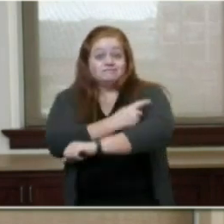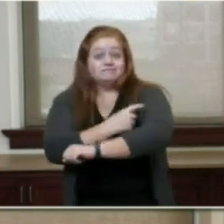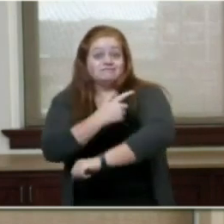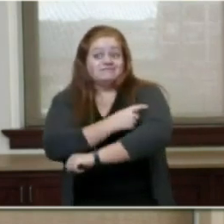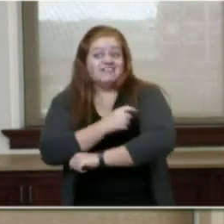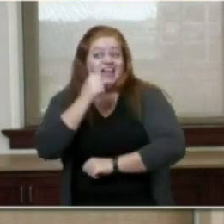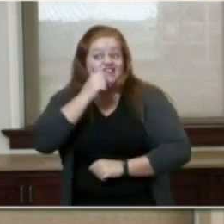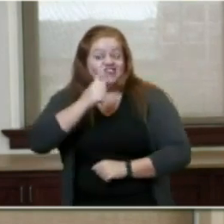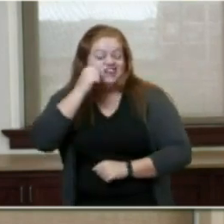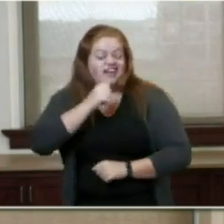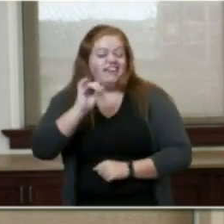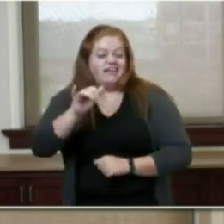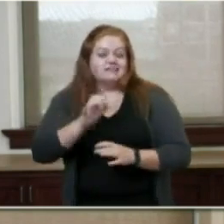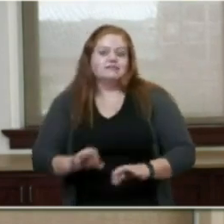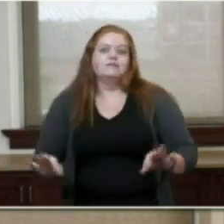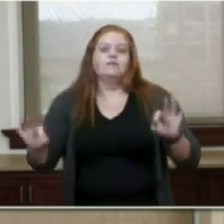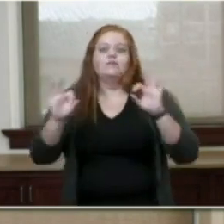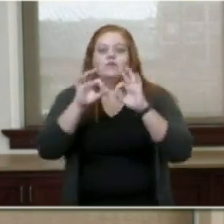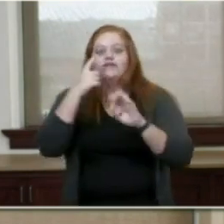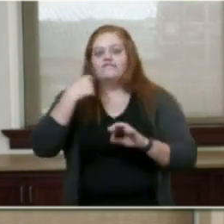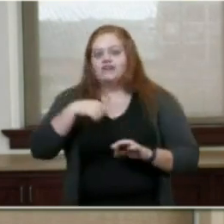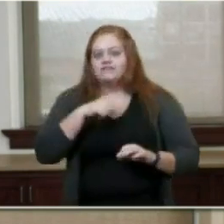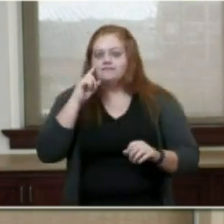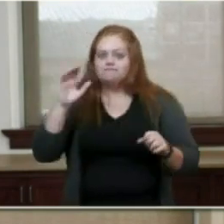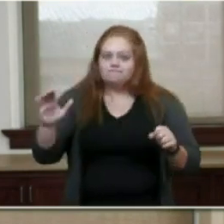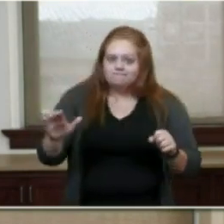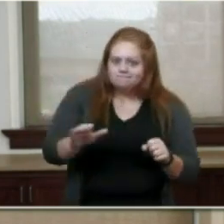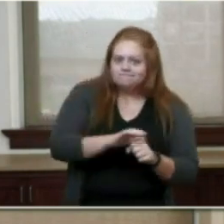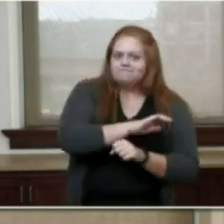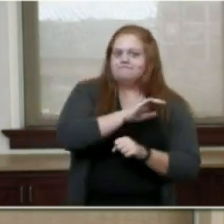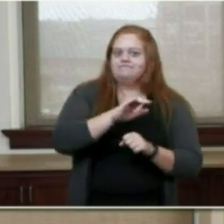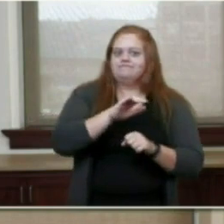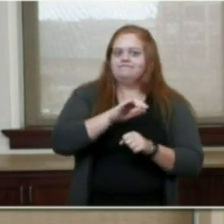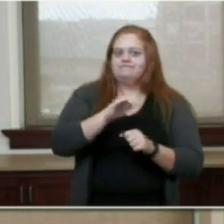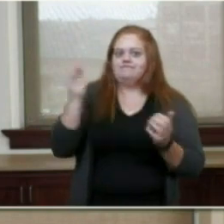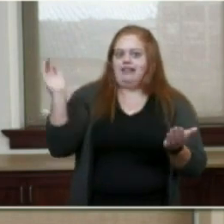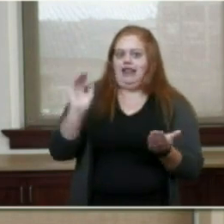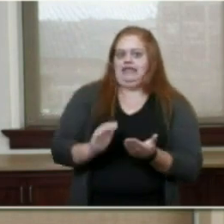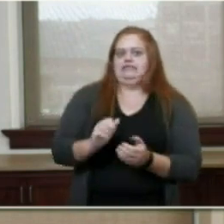really the key to uh the the entire um pandemic as we've we've learned and